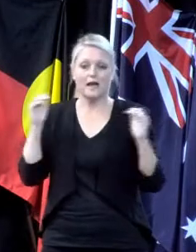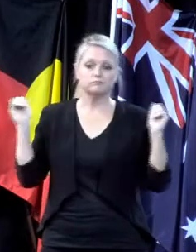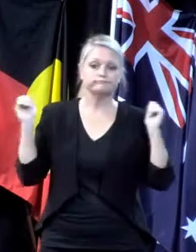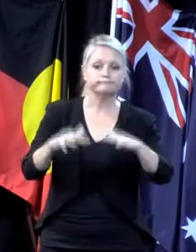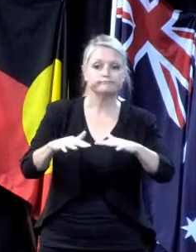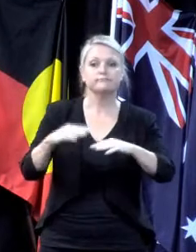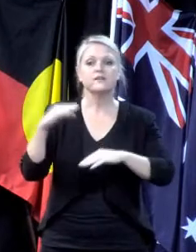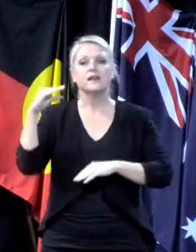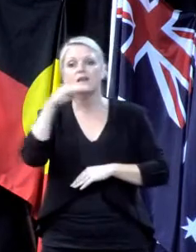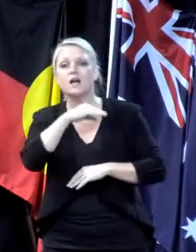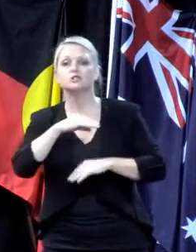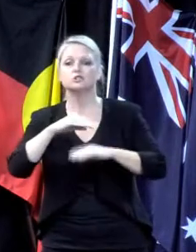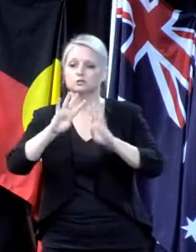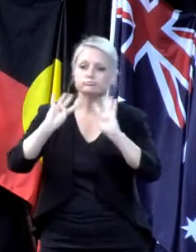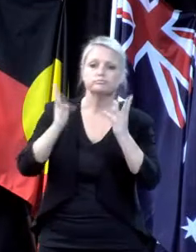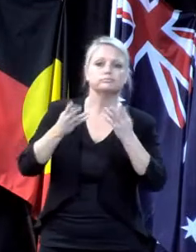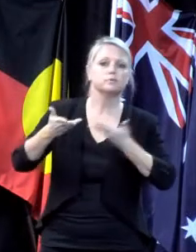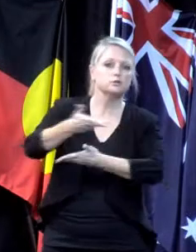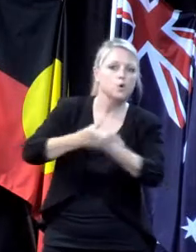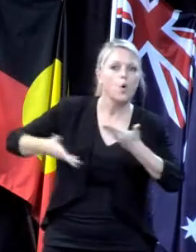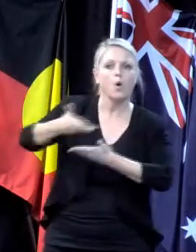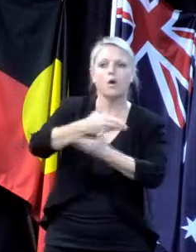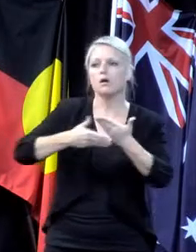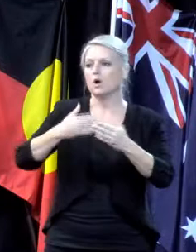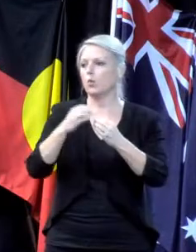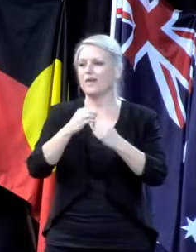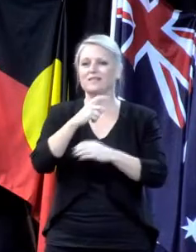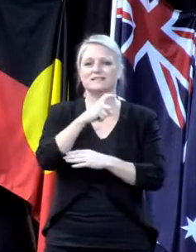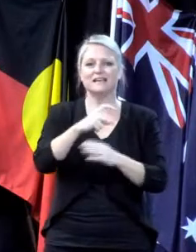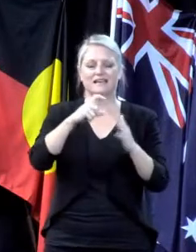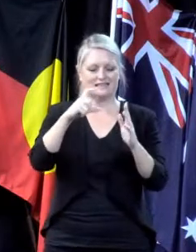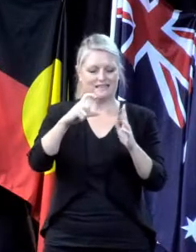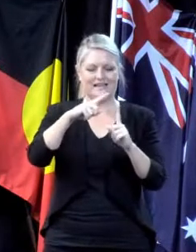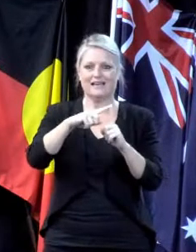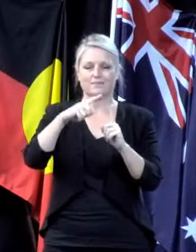They get together and talk with the CECs and the mentors and the different staff members.